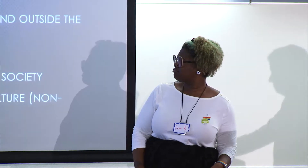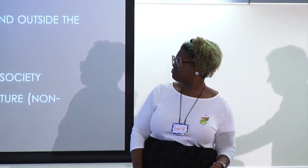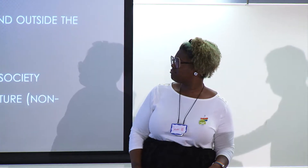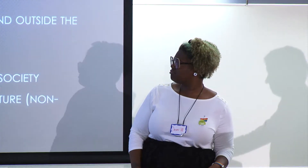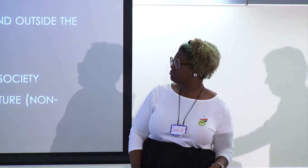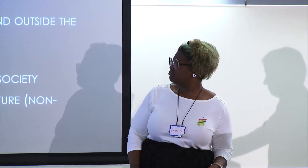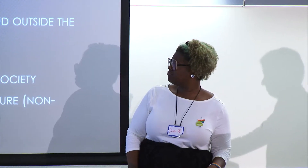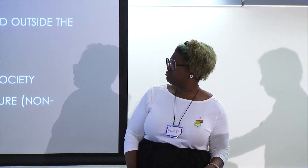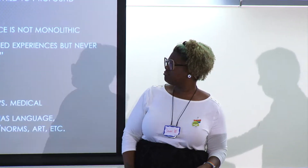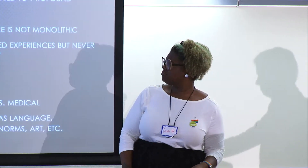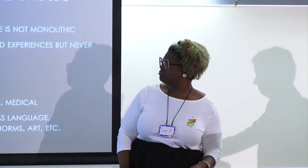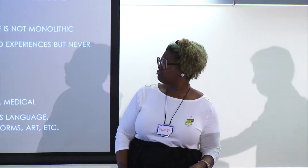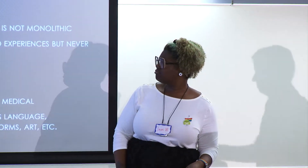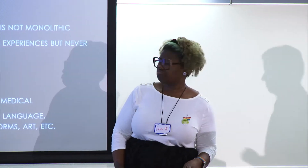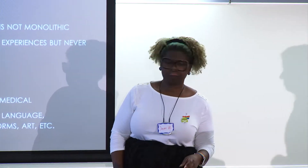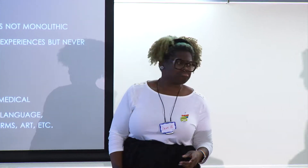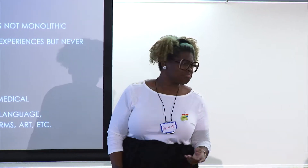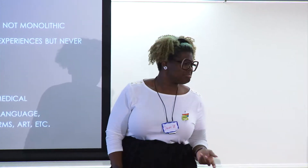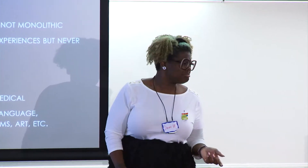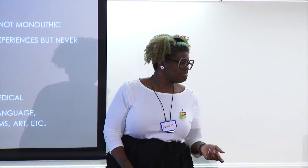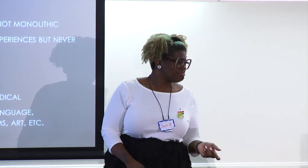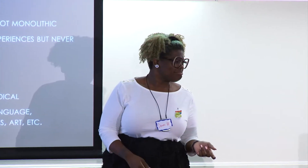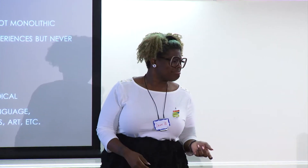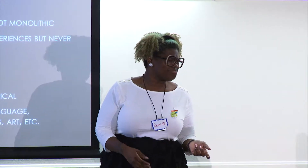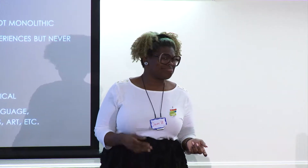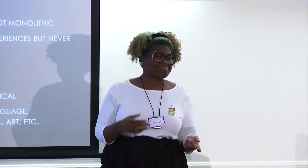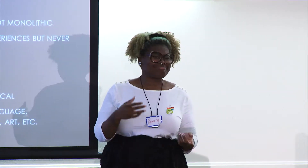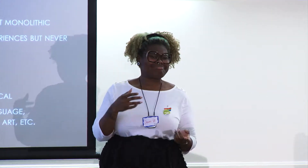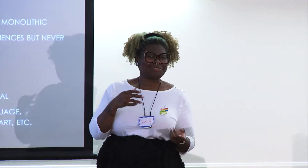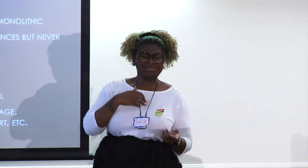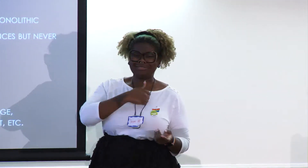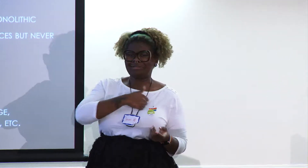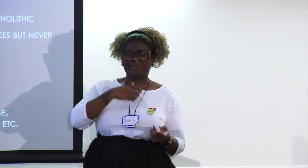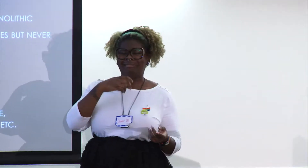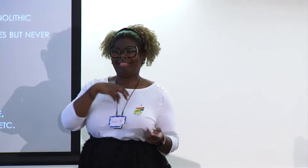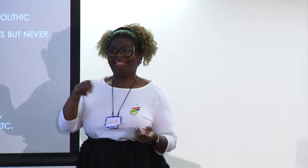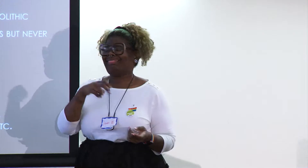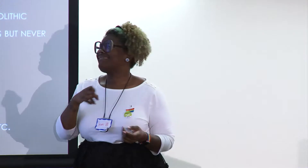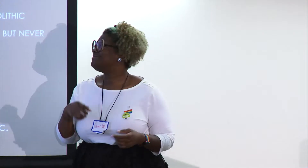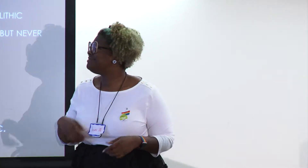oop, my PowerPoint. There we go. I'm not sure what happened there. Sorry about that.